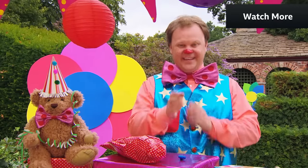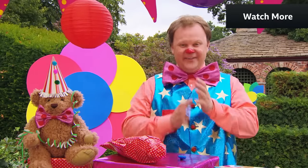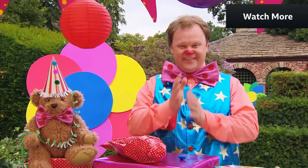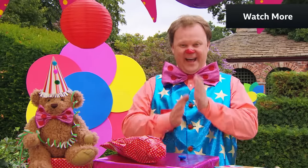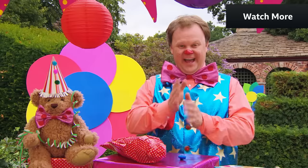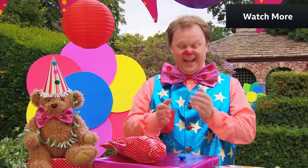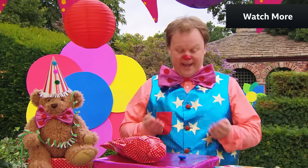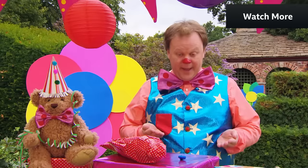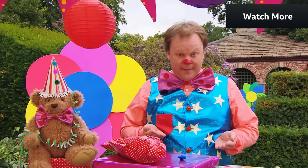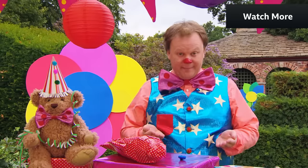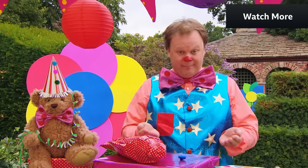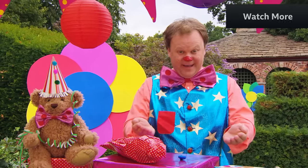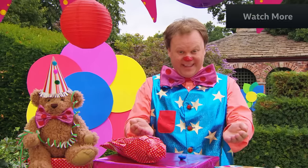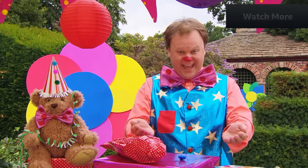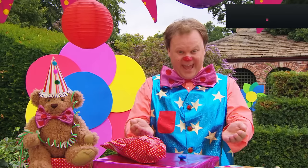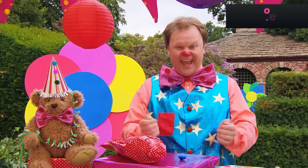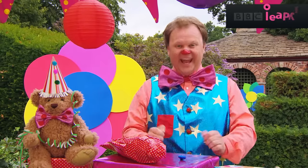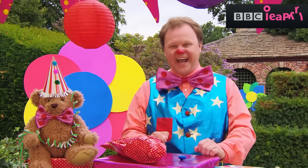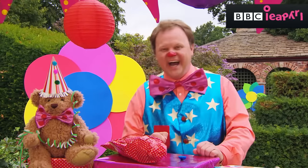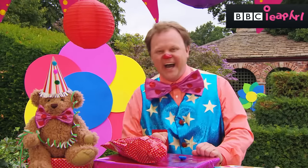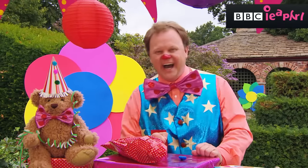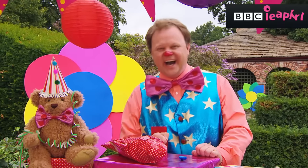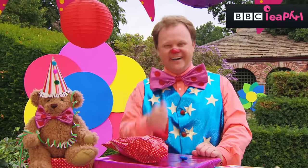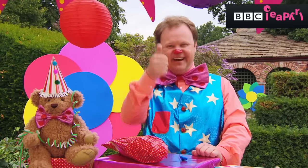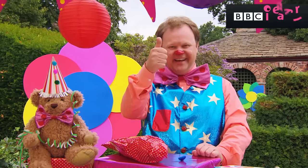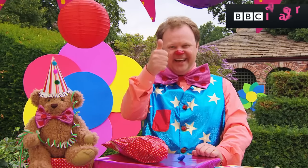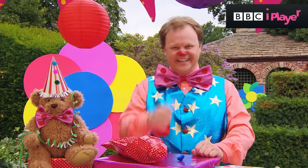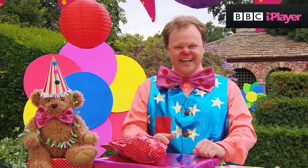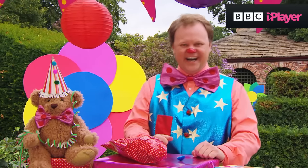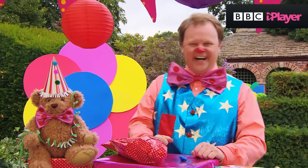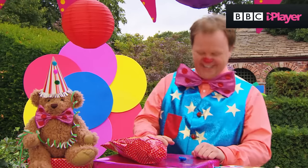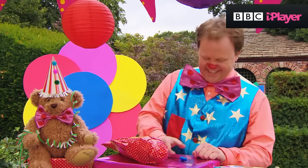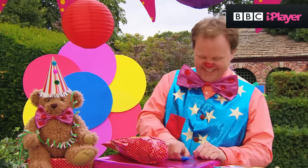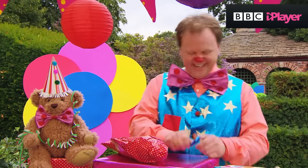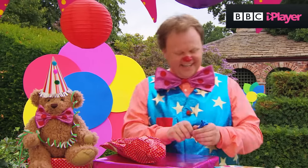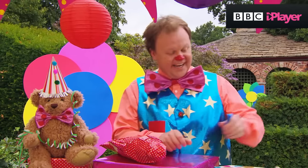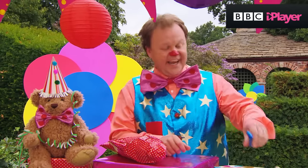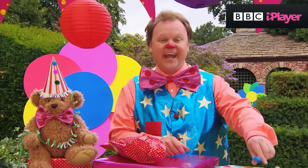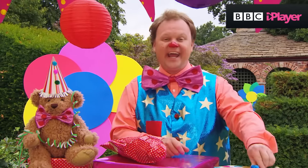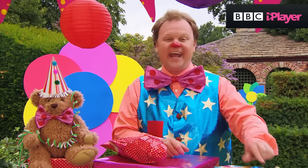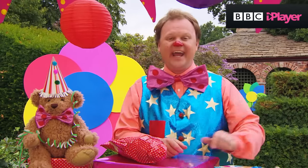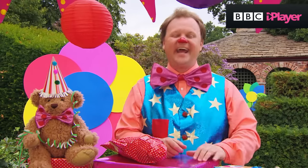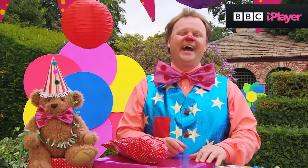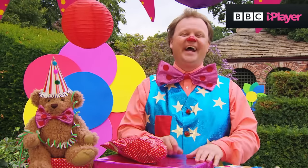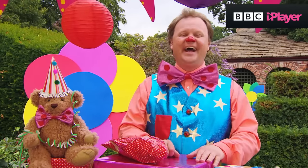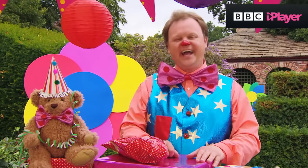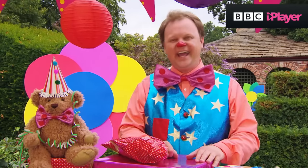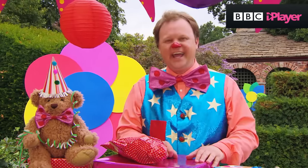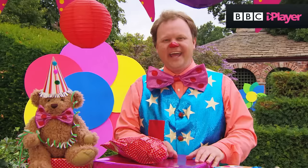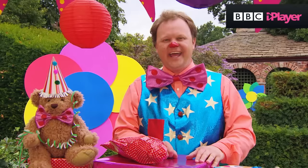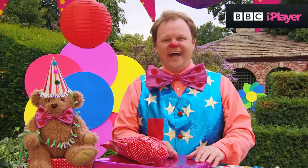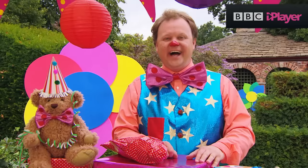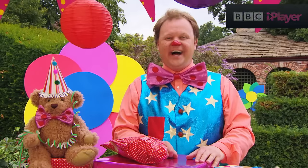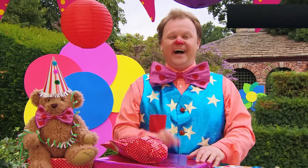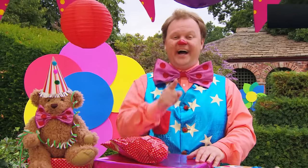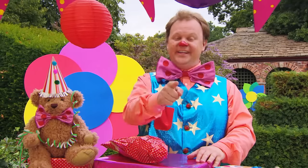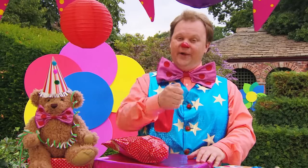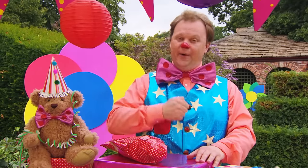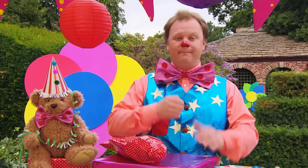you sign birthday oh very good thank you mr tumble you're our friend oh and you're